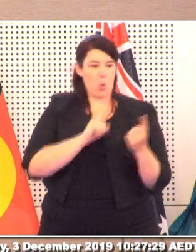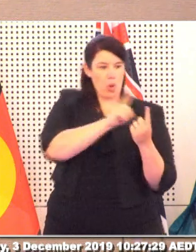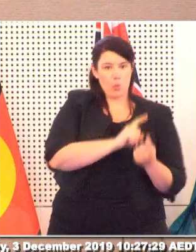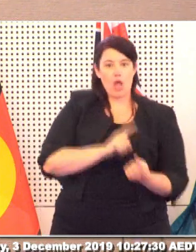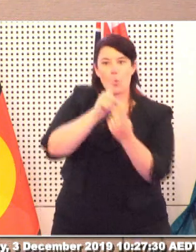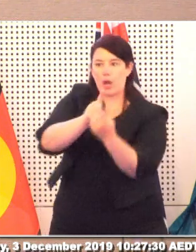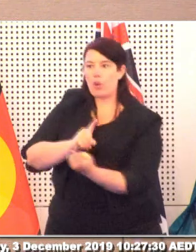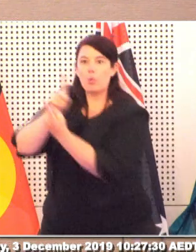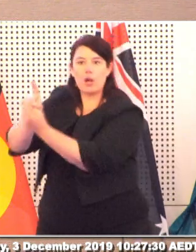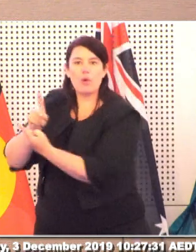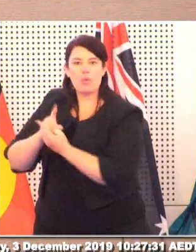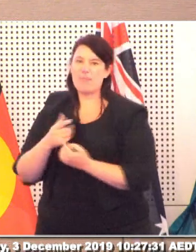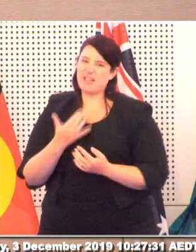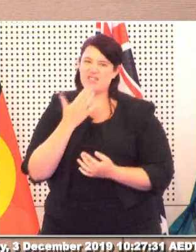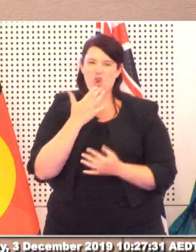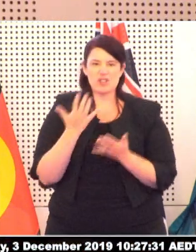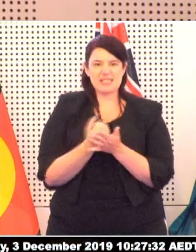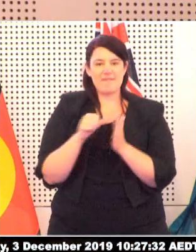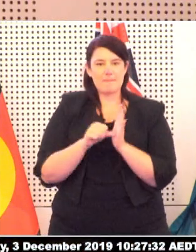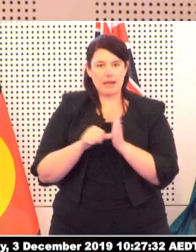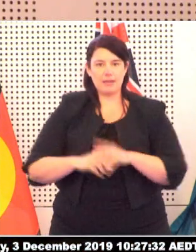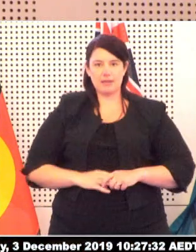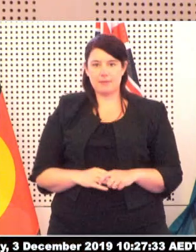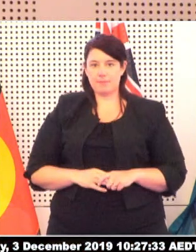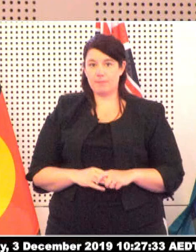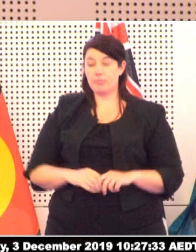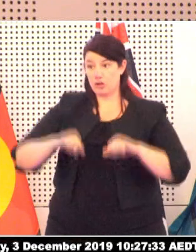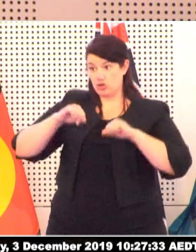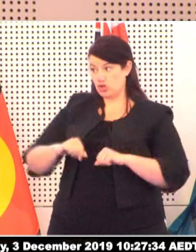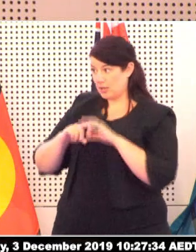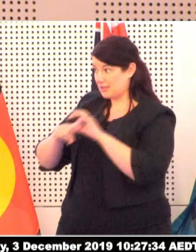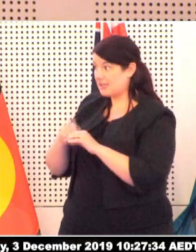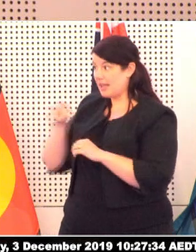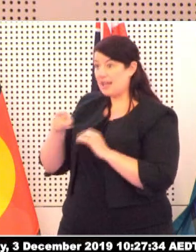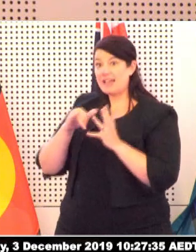And at this stage, group homes were financed by state governments, for the most part.